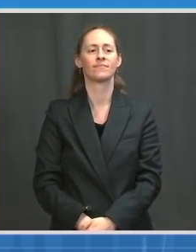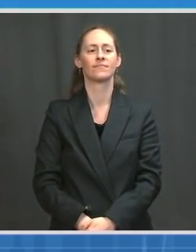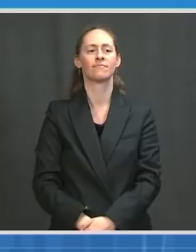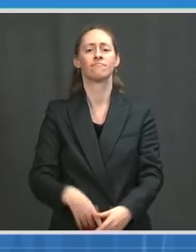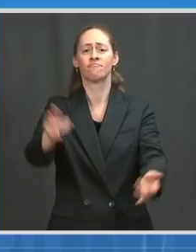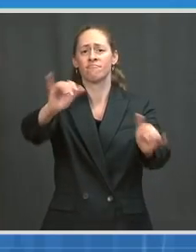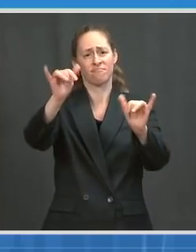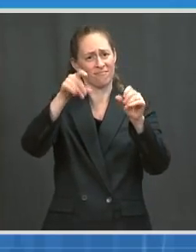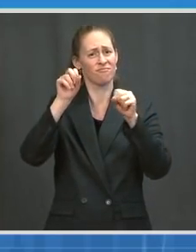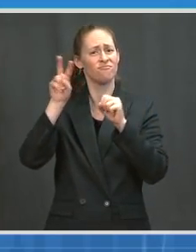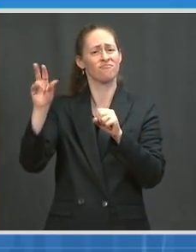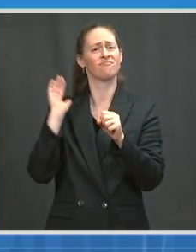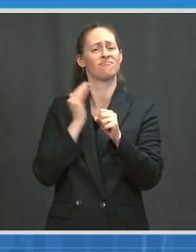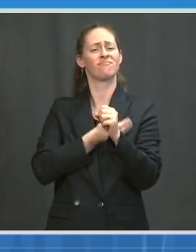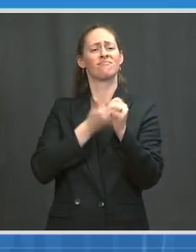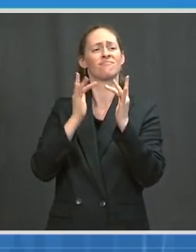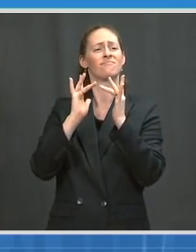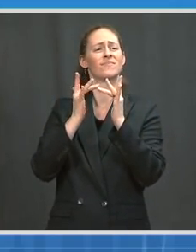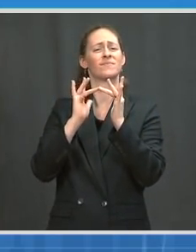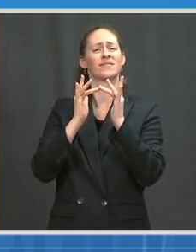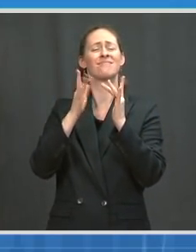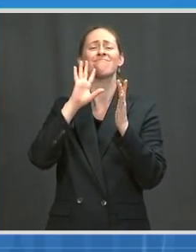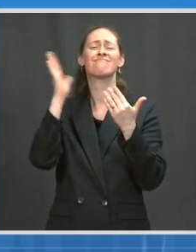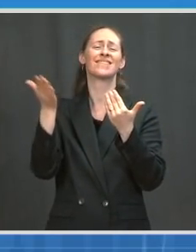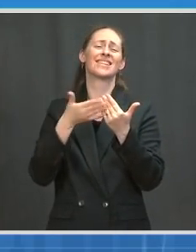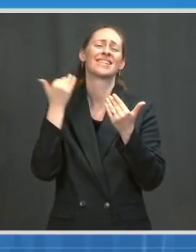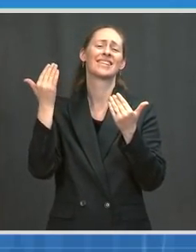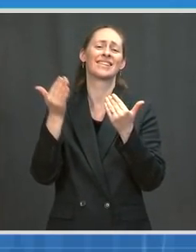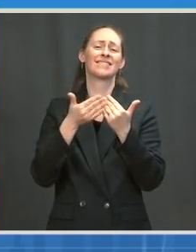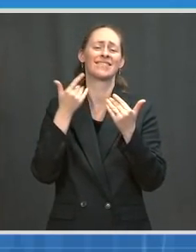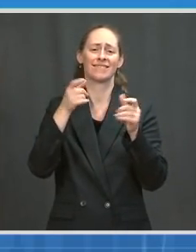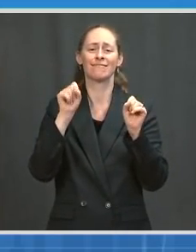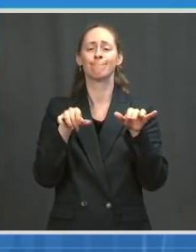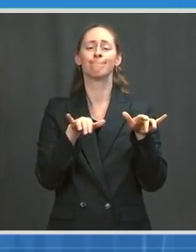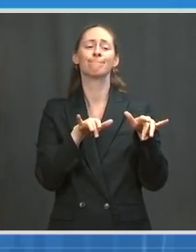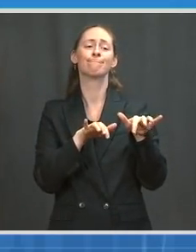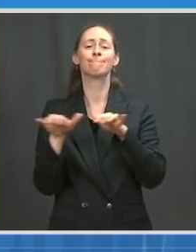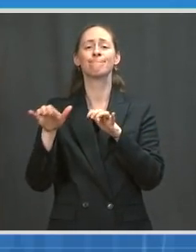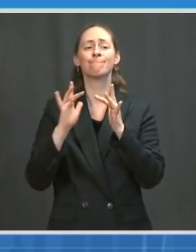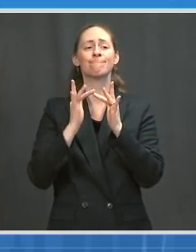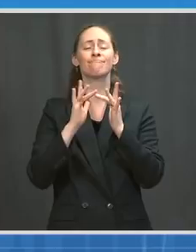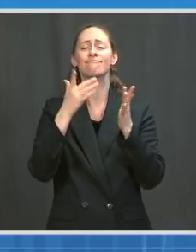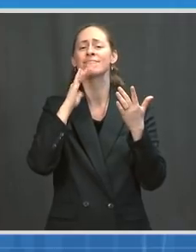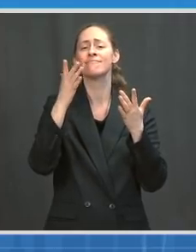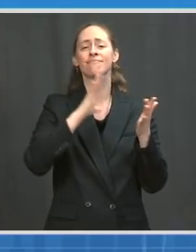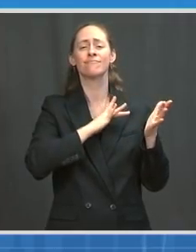There are more than 75,000 places you can go to get a shot. In fact, 90 percent of Americans live with --